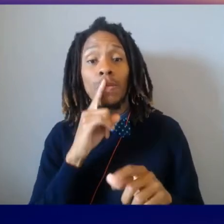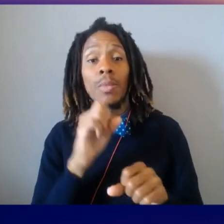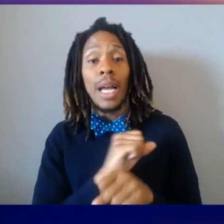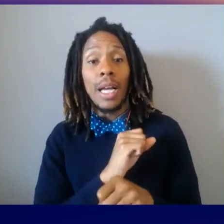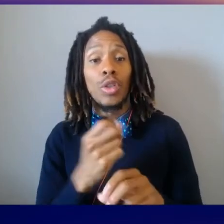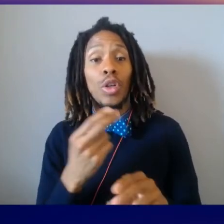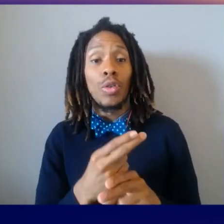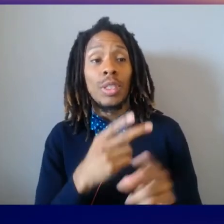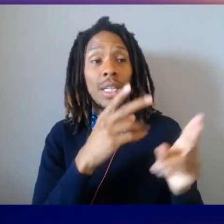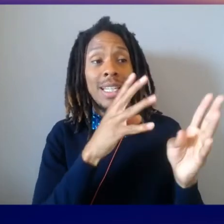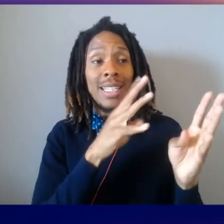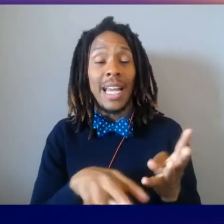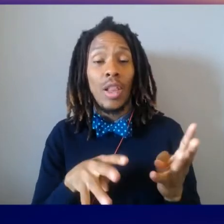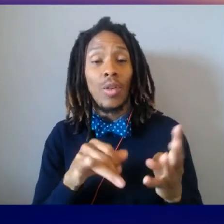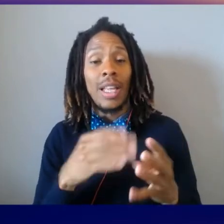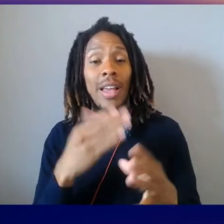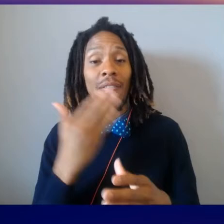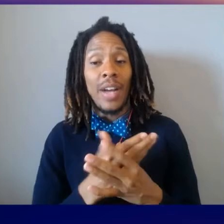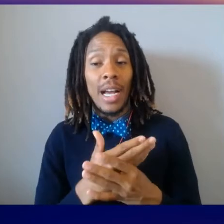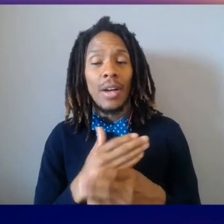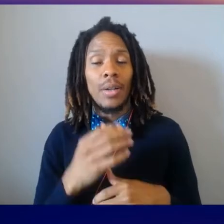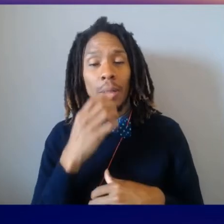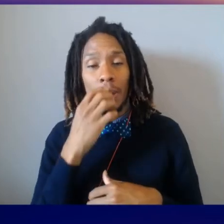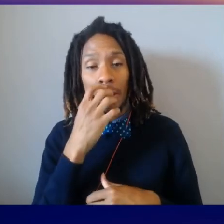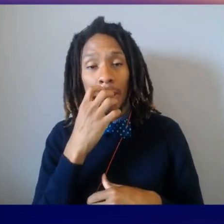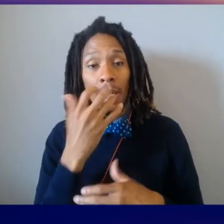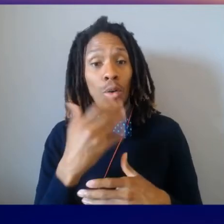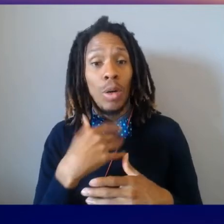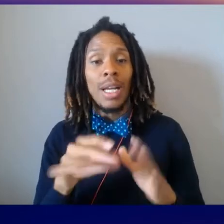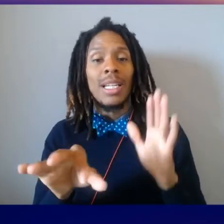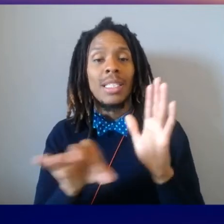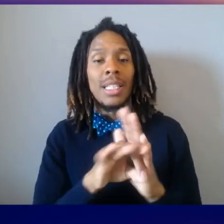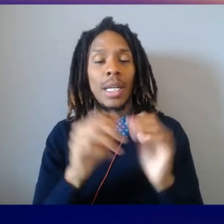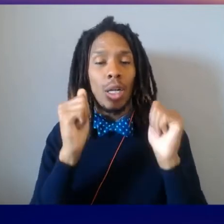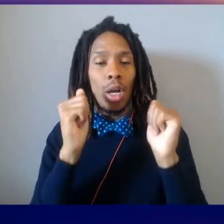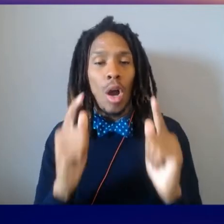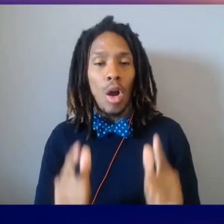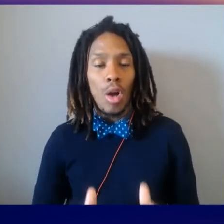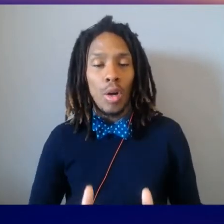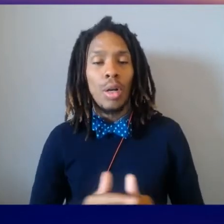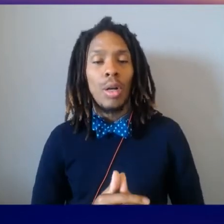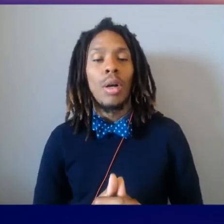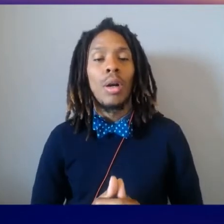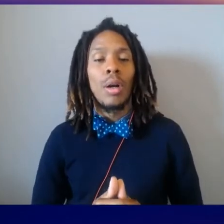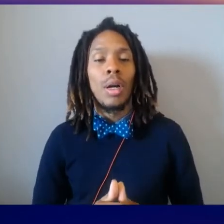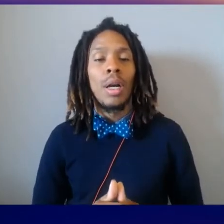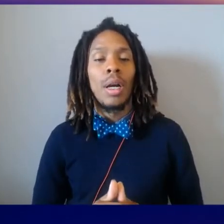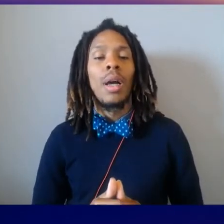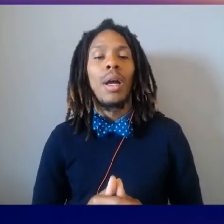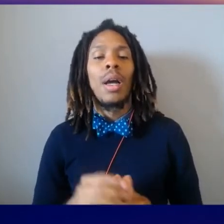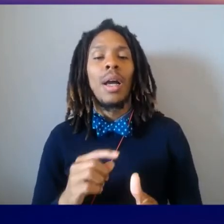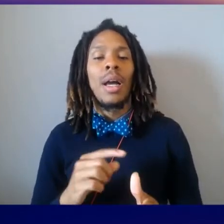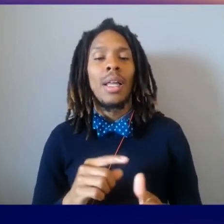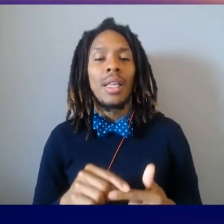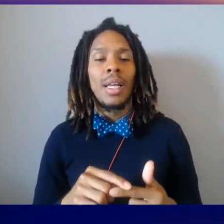So, this is what I'm doing here. Select all from the event data store. And I'm doing an element on Amazon Aspires.